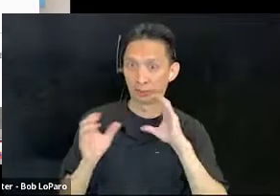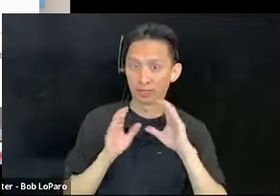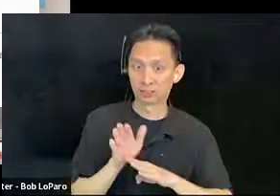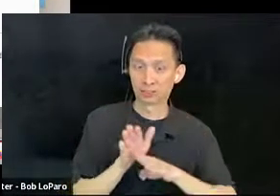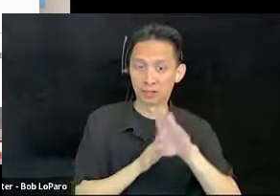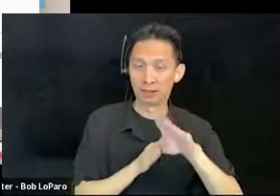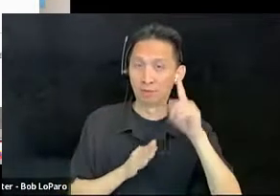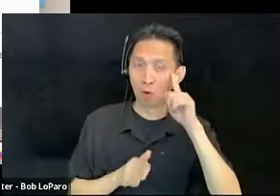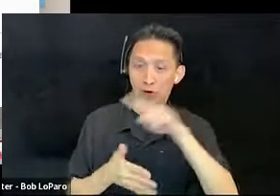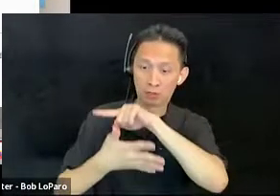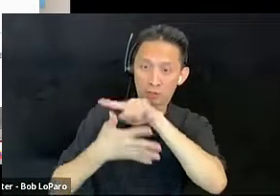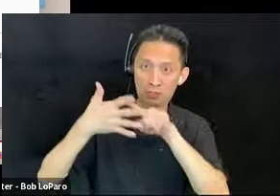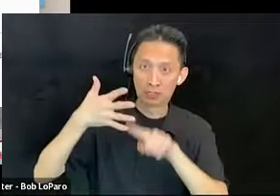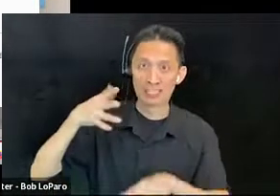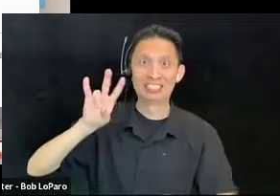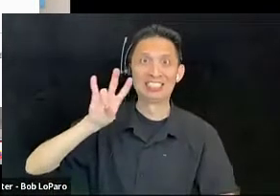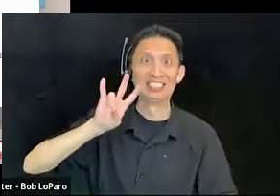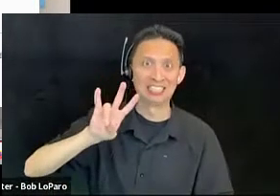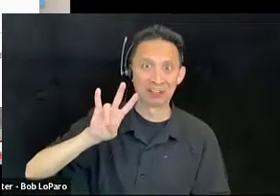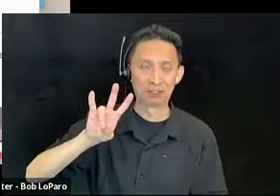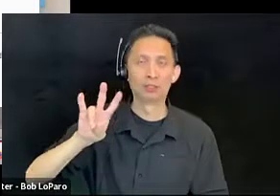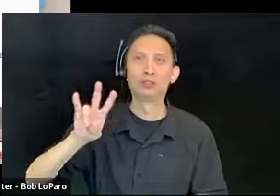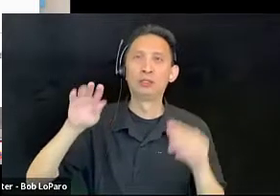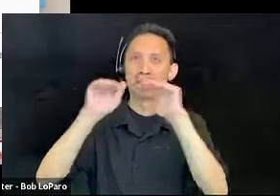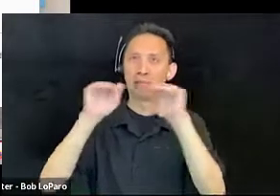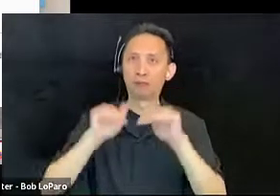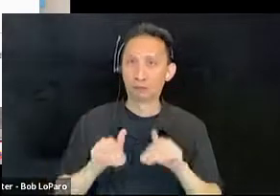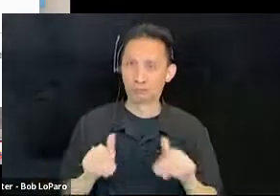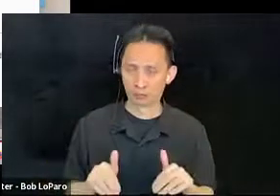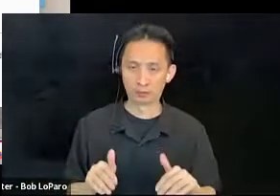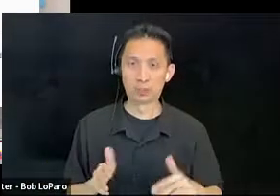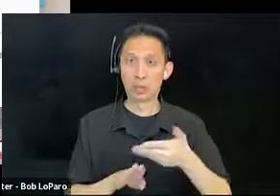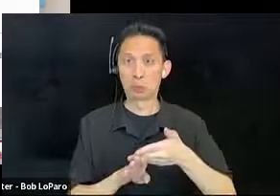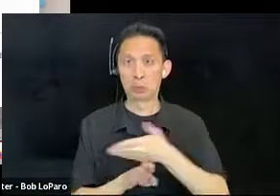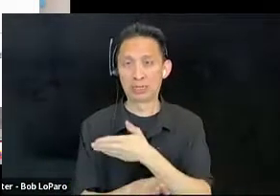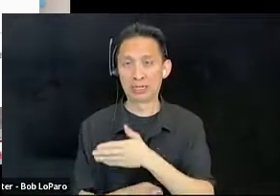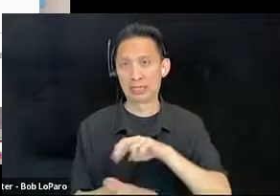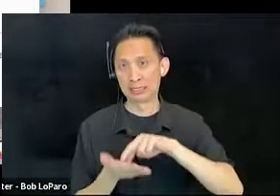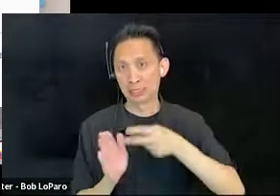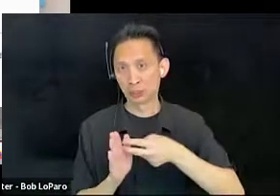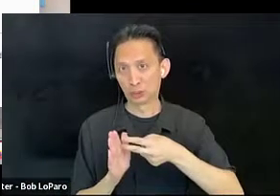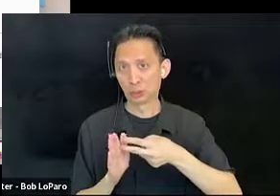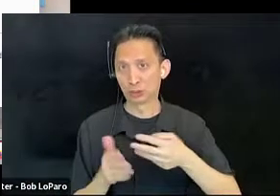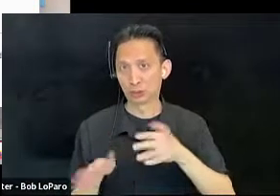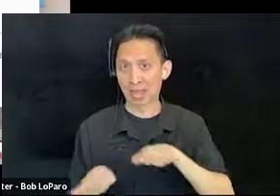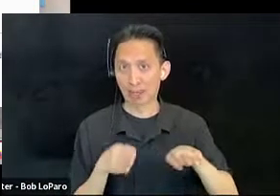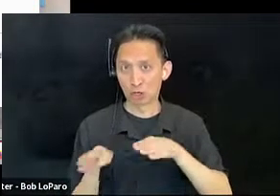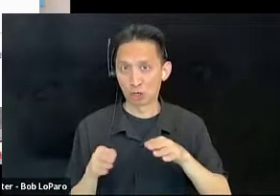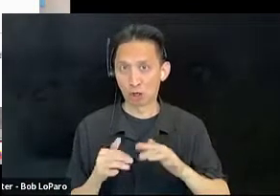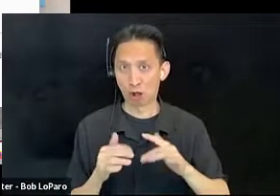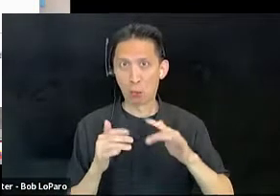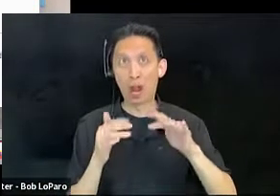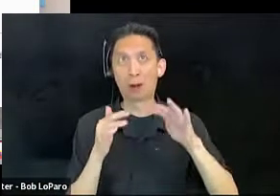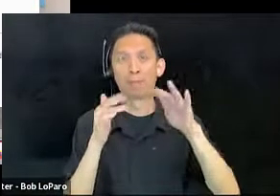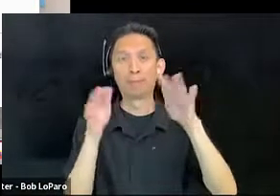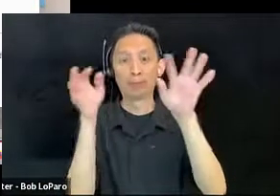of communication on the left here, right? From pre-intentional behaviors all the way up to language. We've organized those seven levels